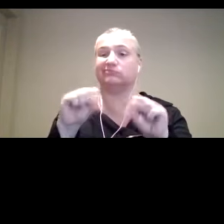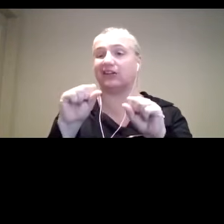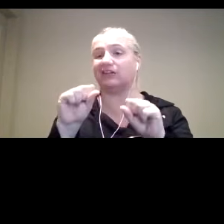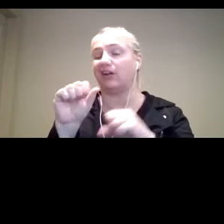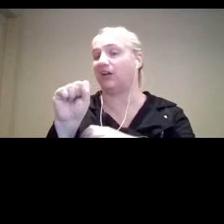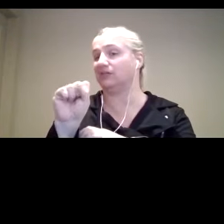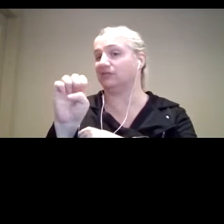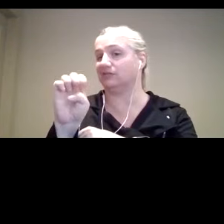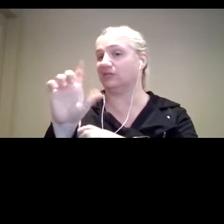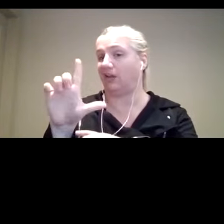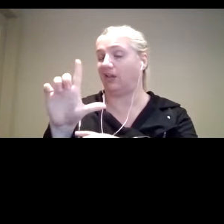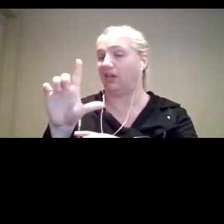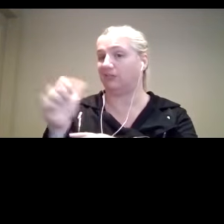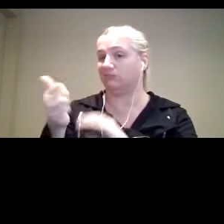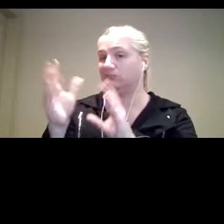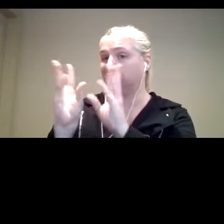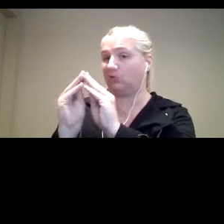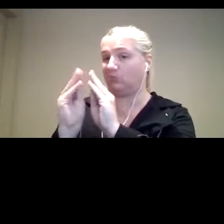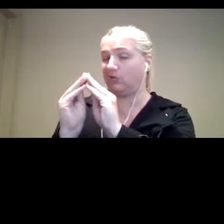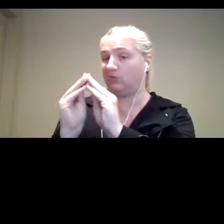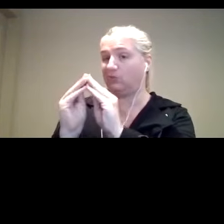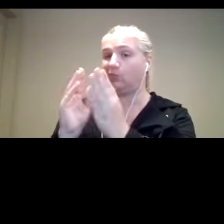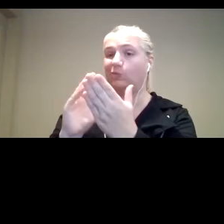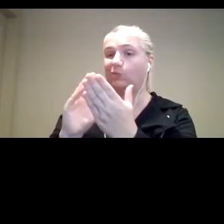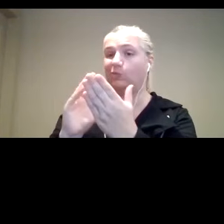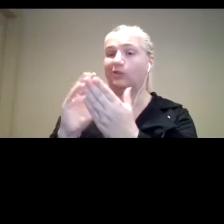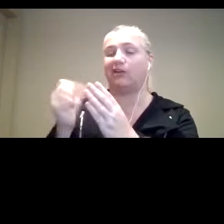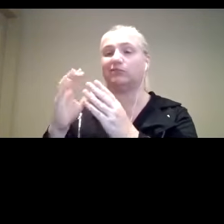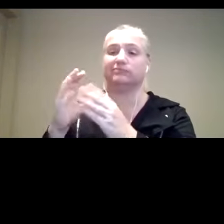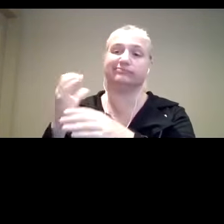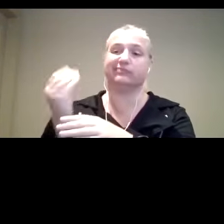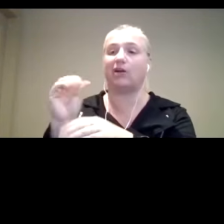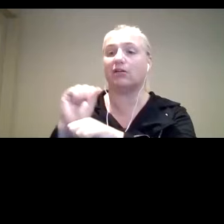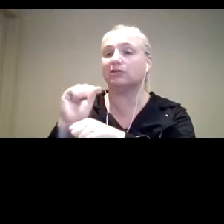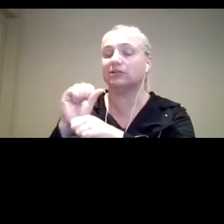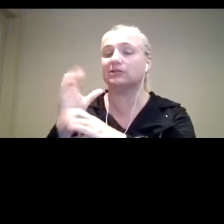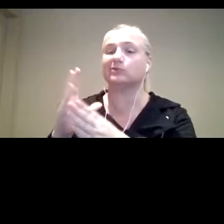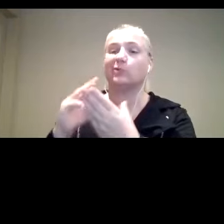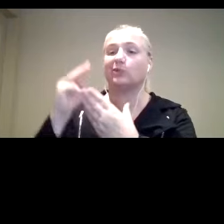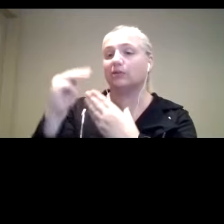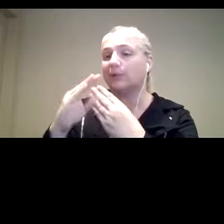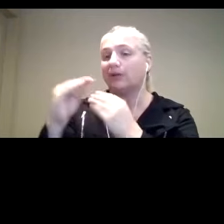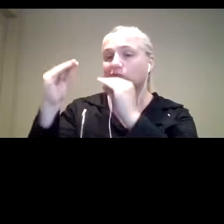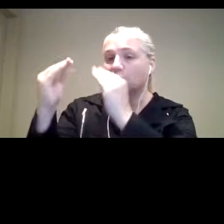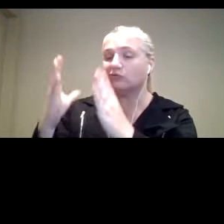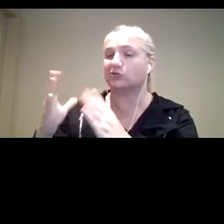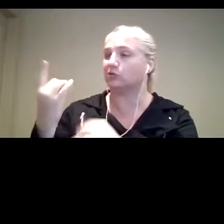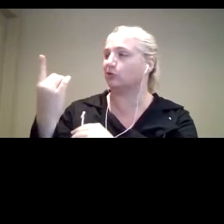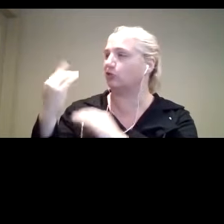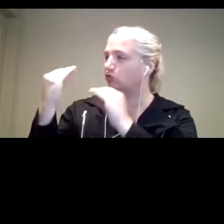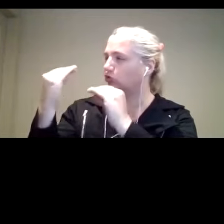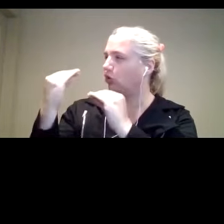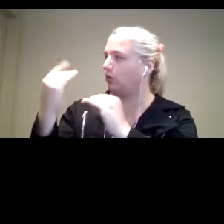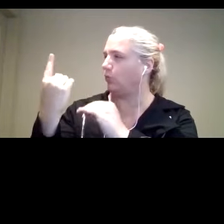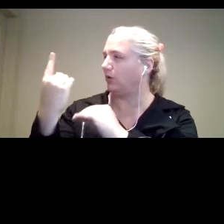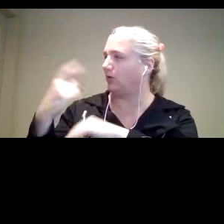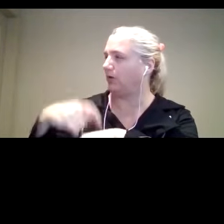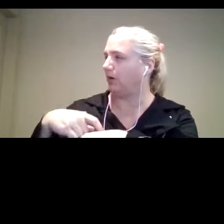with one of our colleagues in curriculum and instruction, who's been teaching something like that. She's taught it once in an Honors Program.